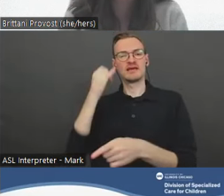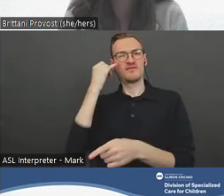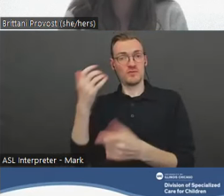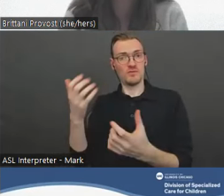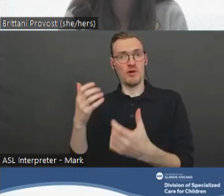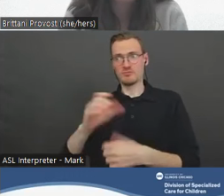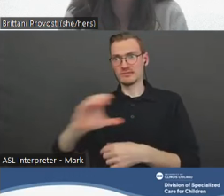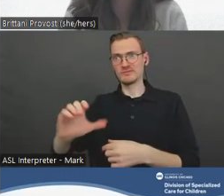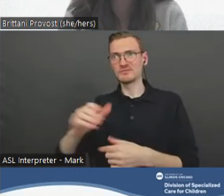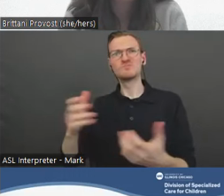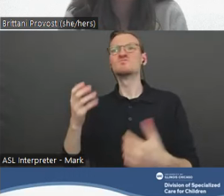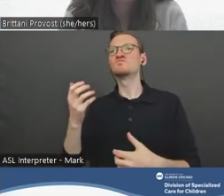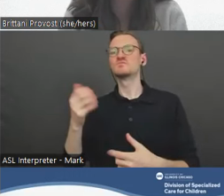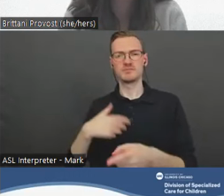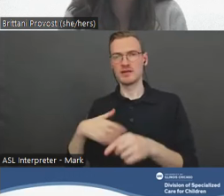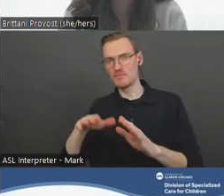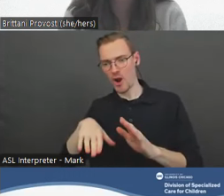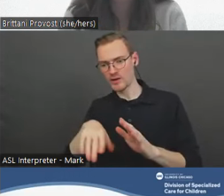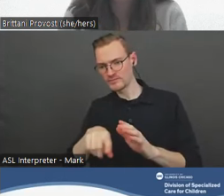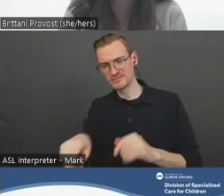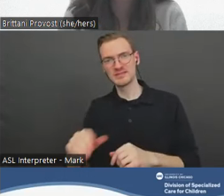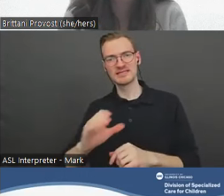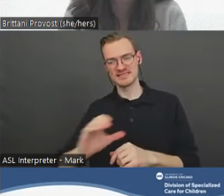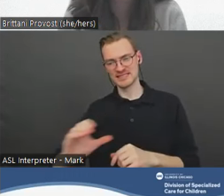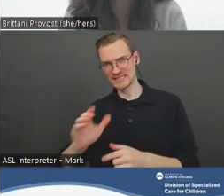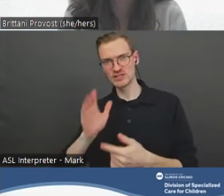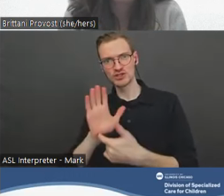screen. You should see the show captions button, it has a cc in the middle of it. If you click to turn